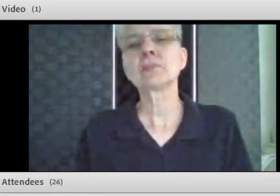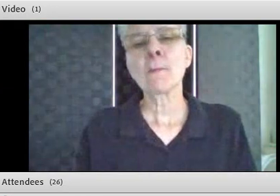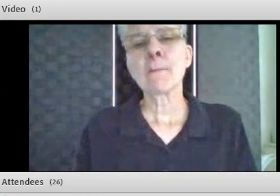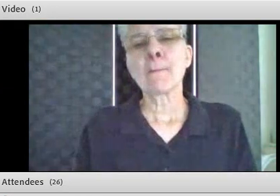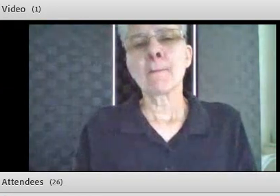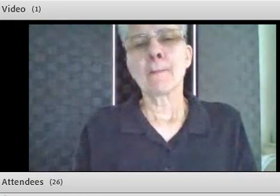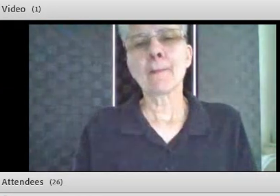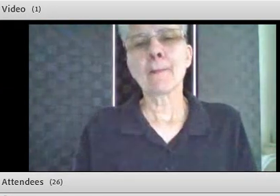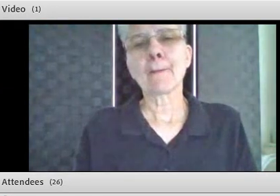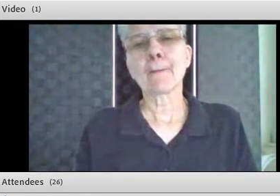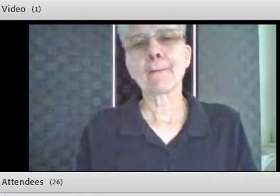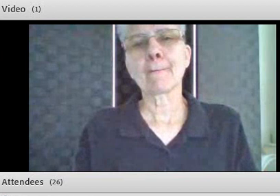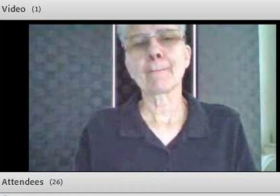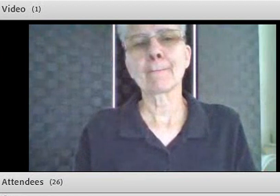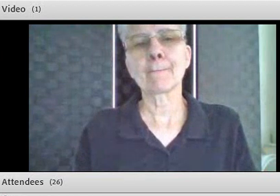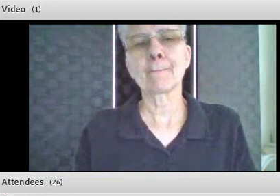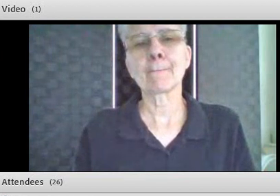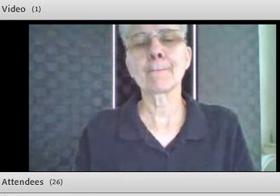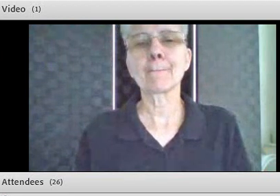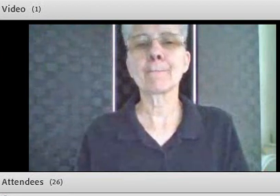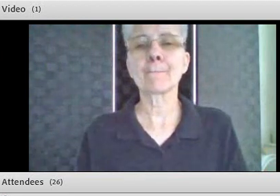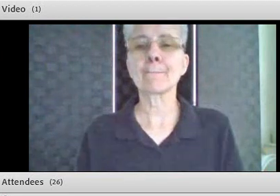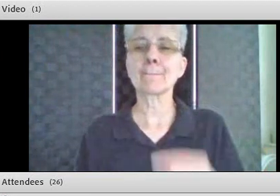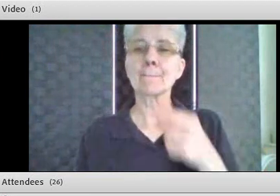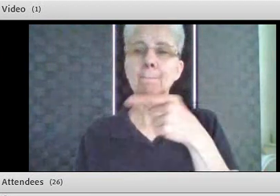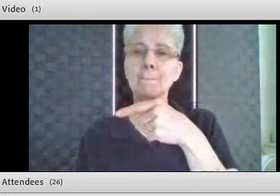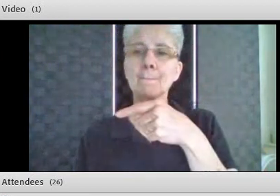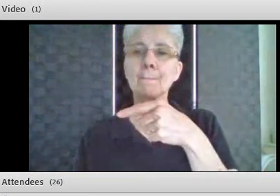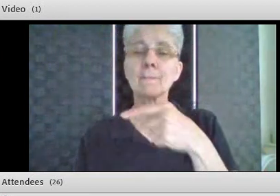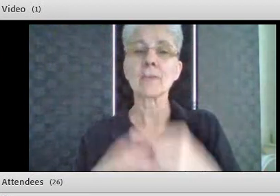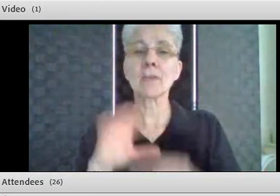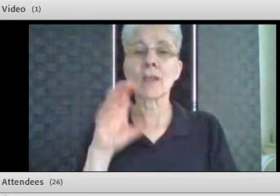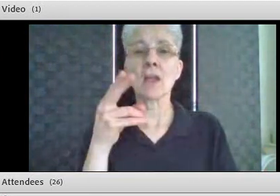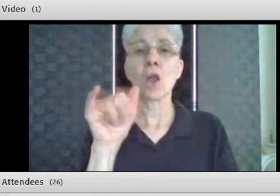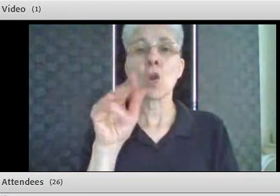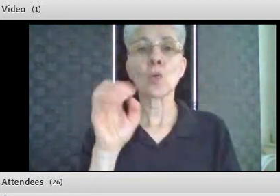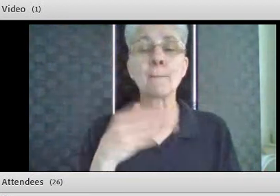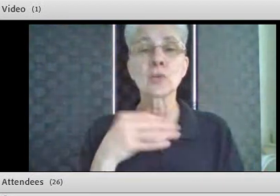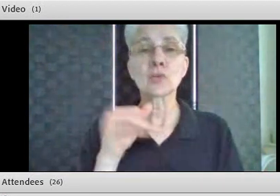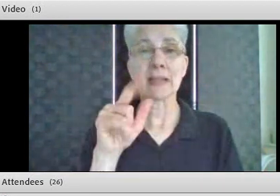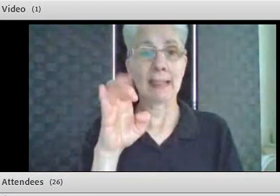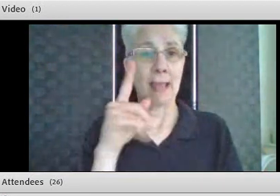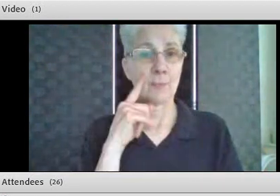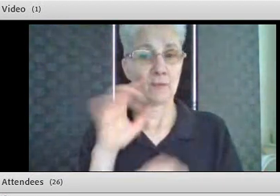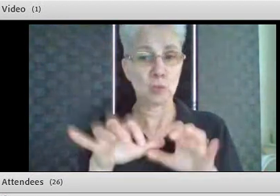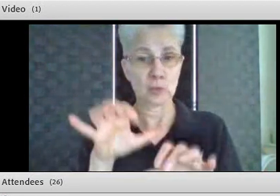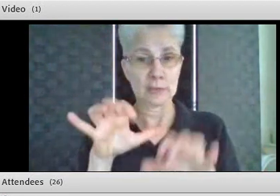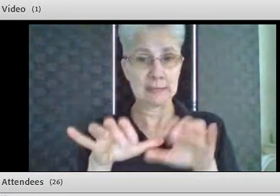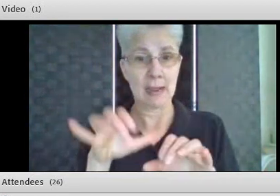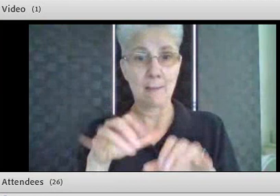when they're working with a big project, so we're going to skip back ahead here.